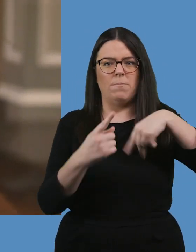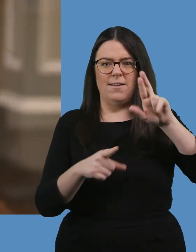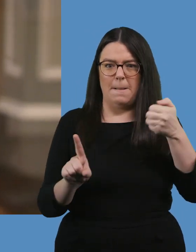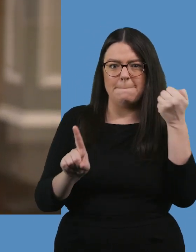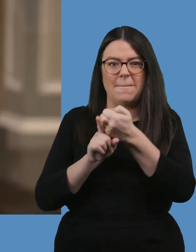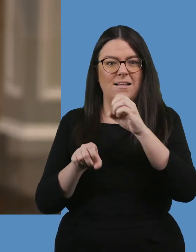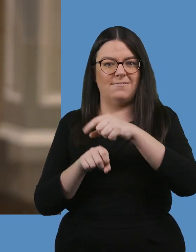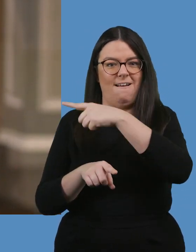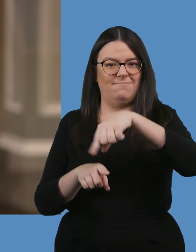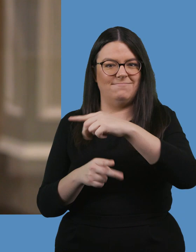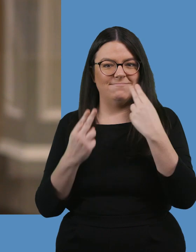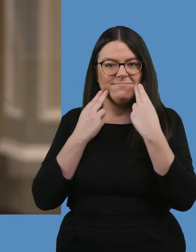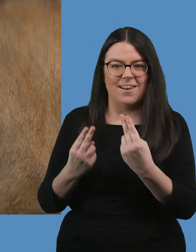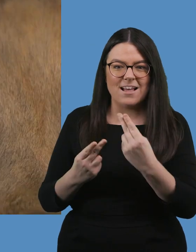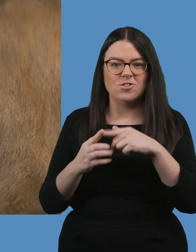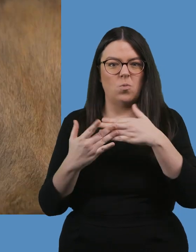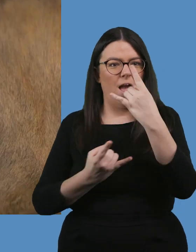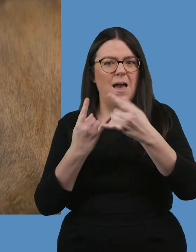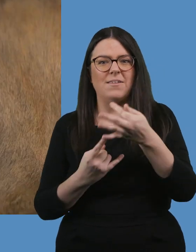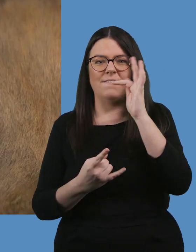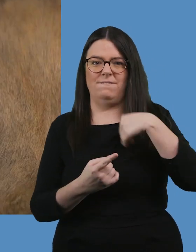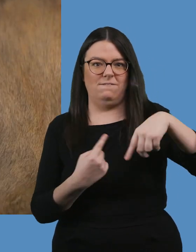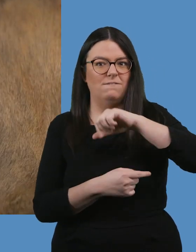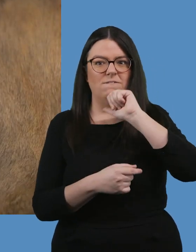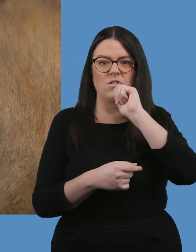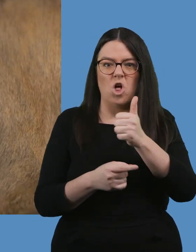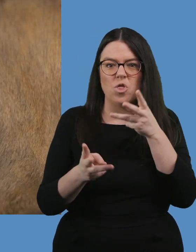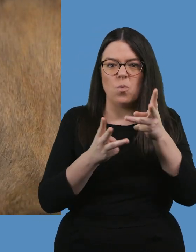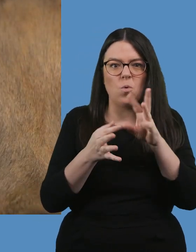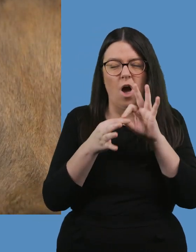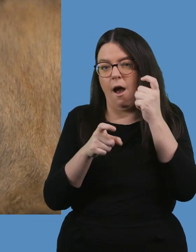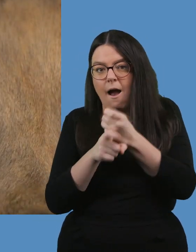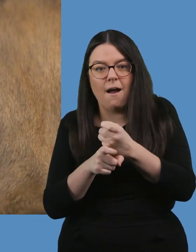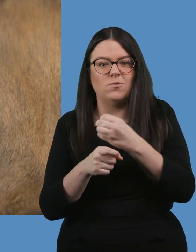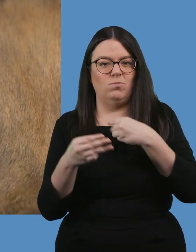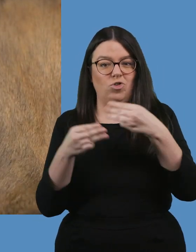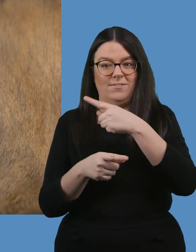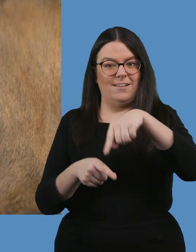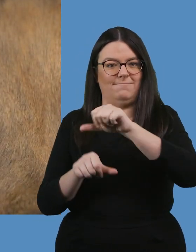humans can have on nature, and what can happen when we don’t work hard to protect a species.